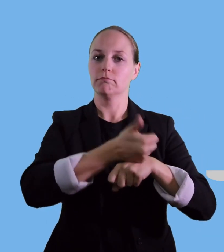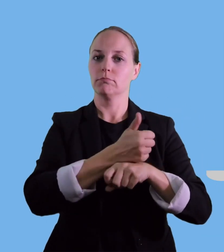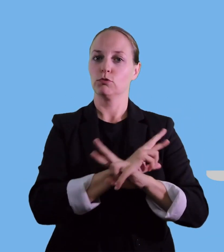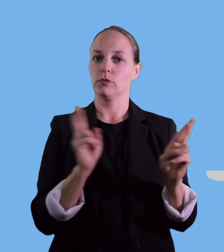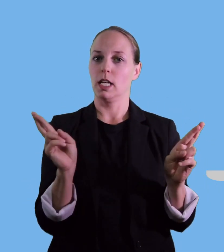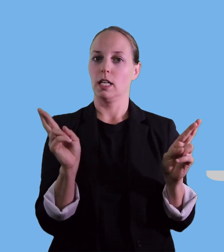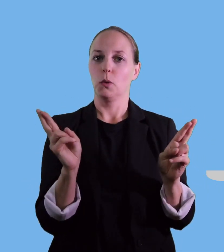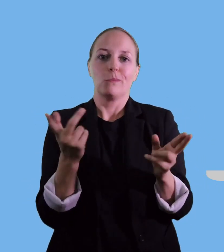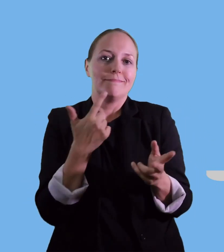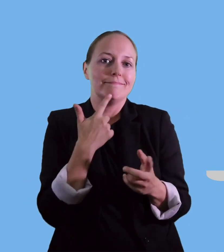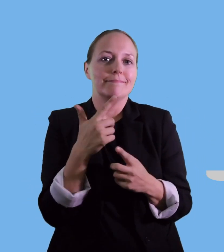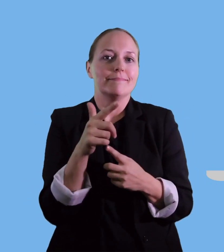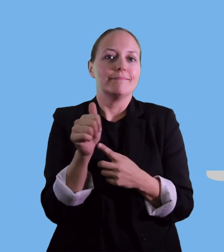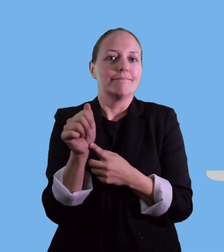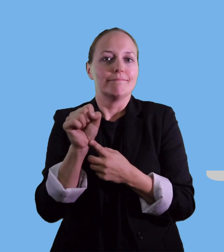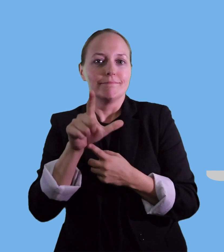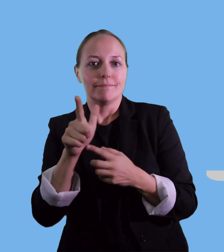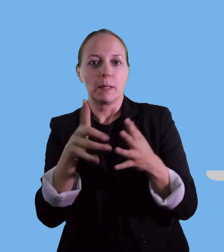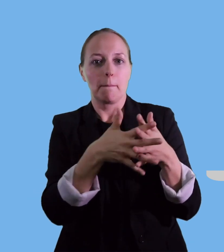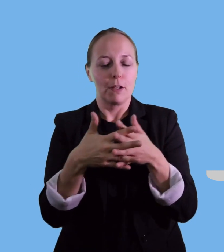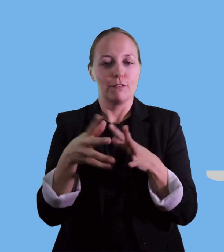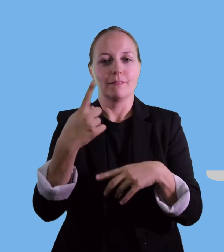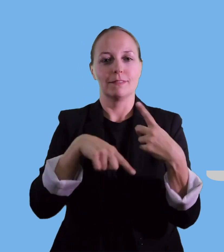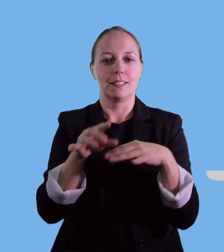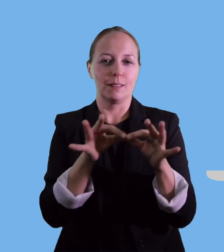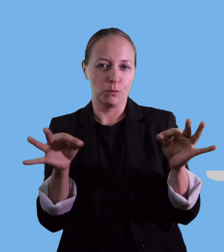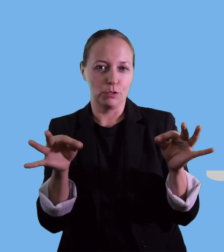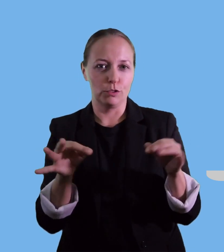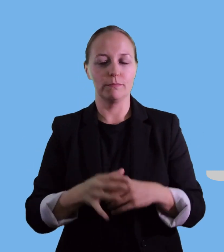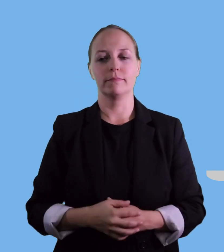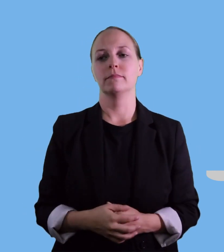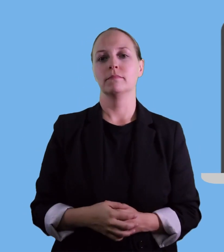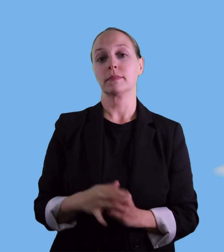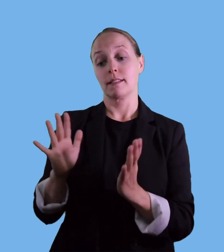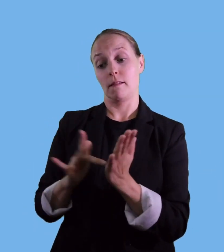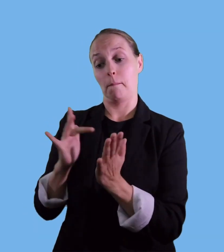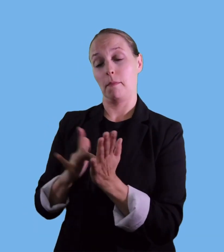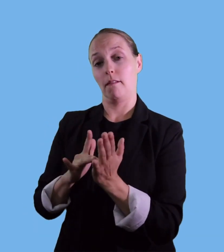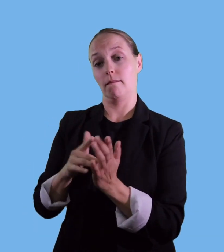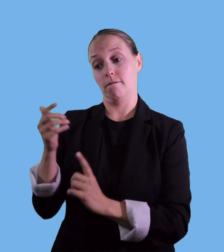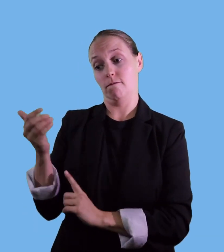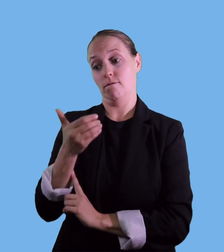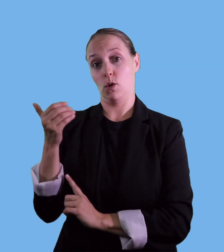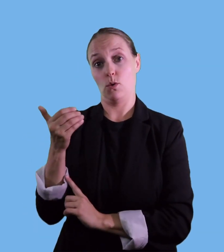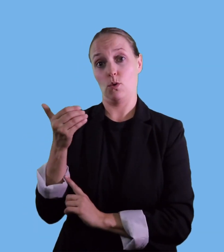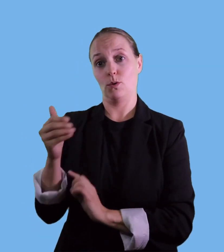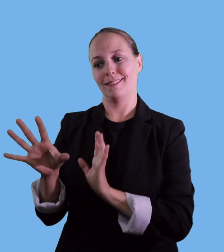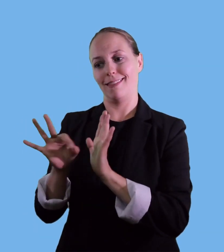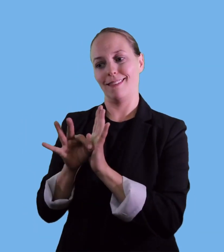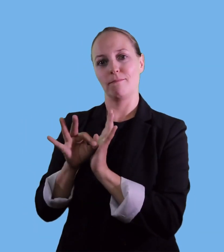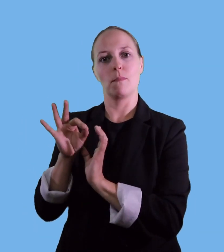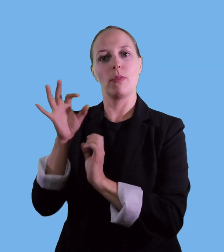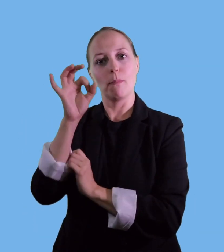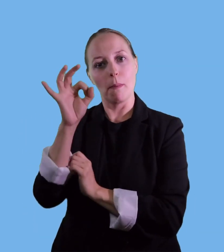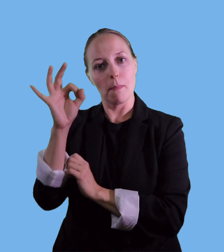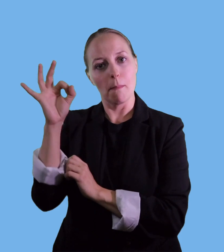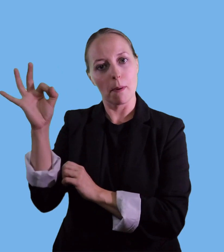channel that has been assigned, such as "American Sign Language." On a tablet or smartphone, select the "More,"